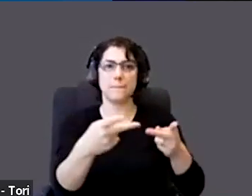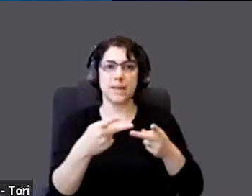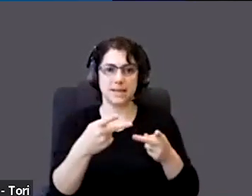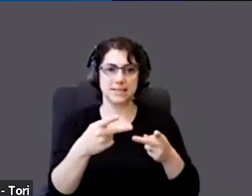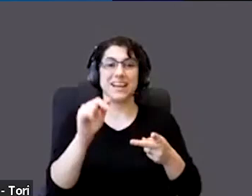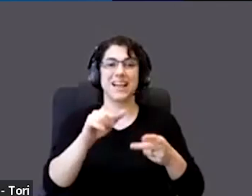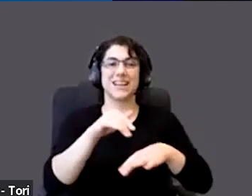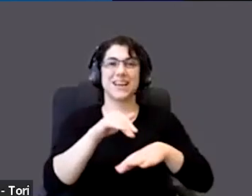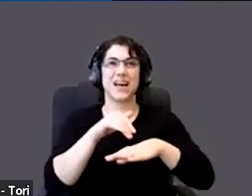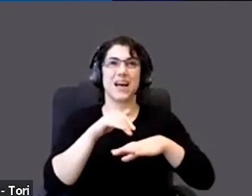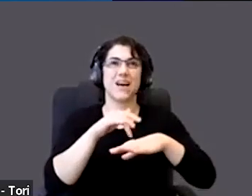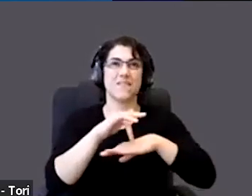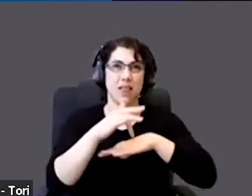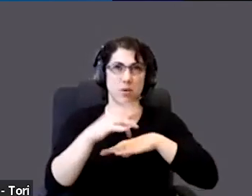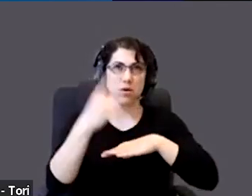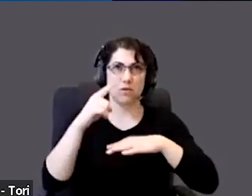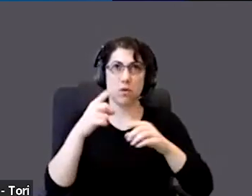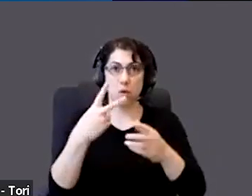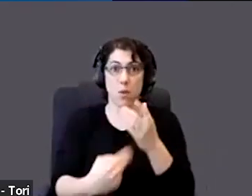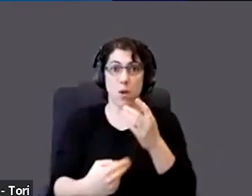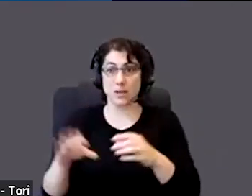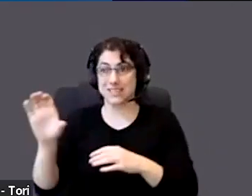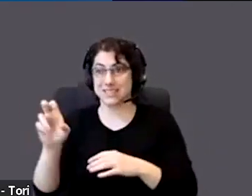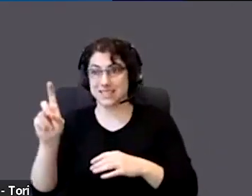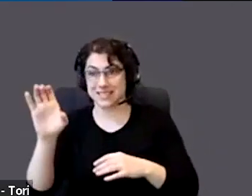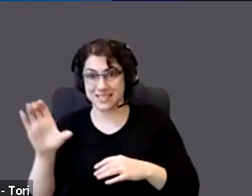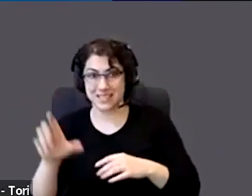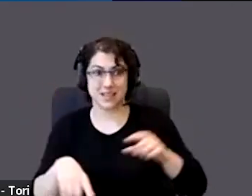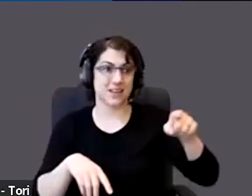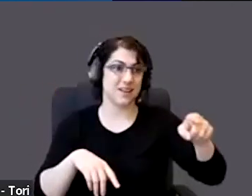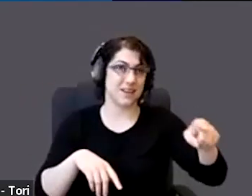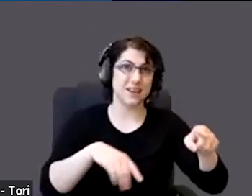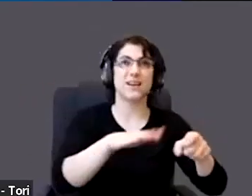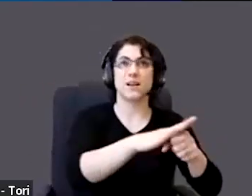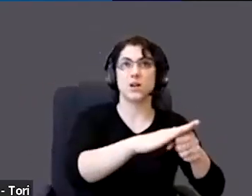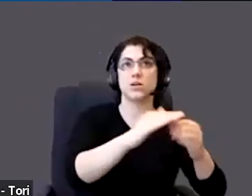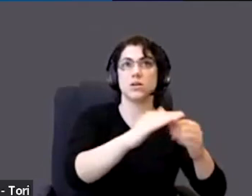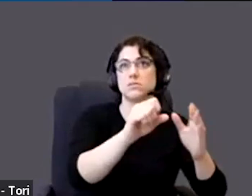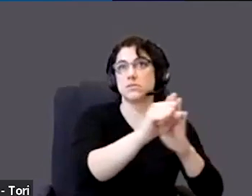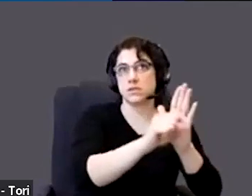And so that model is one in which it could be expanded in order to have some information that is